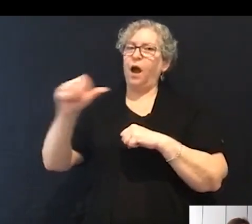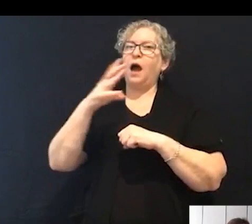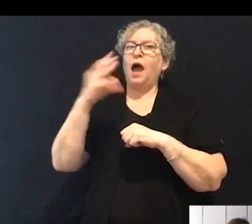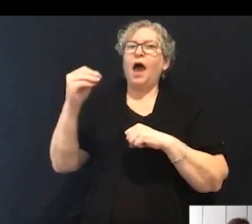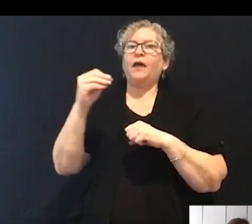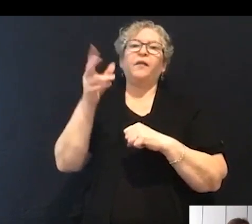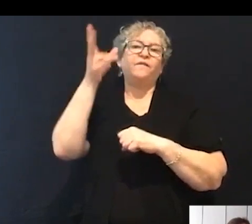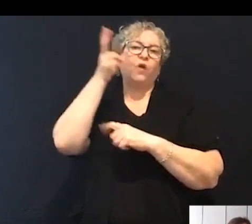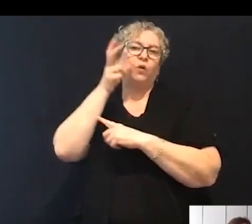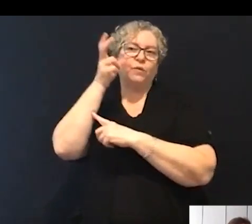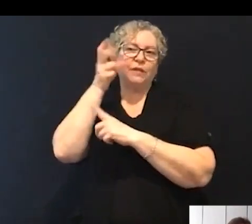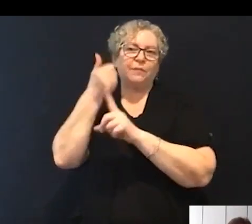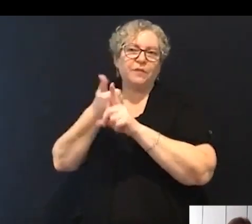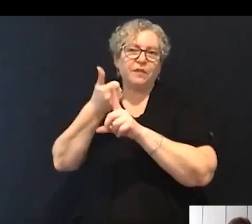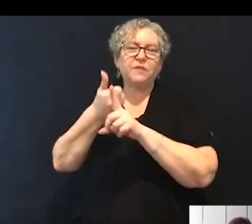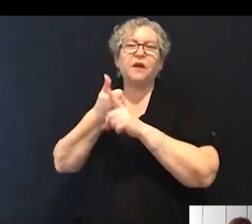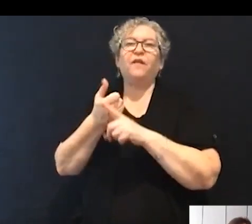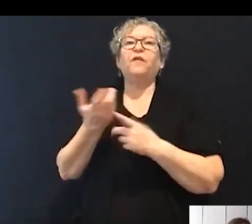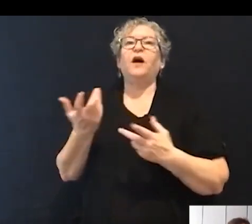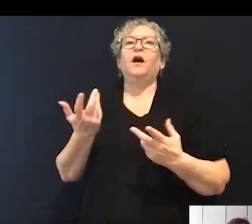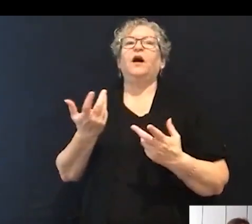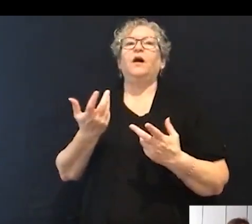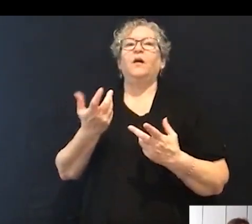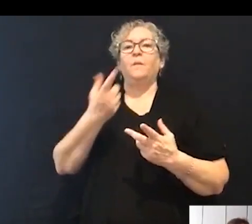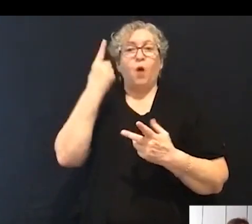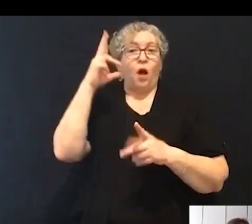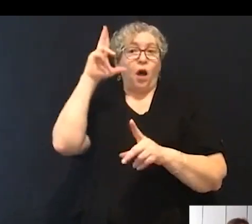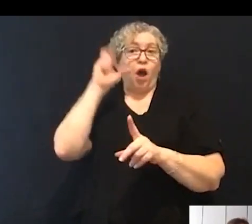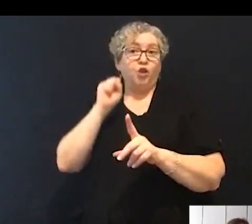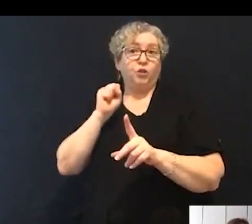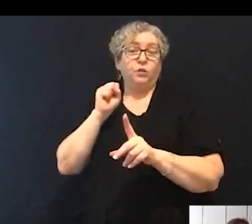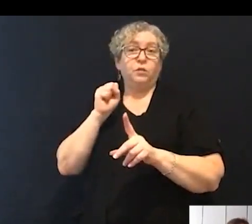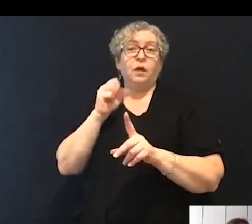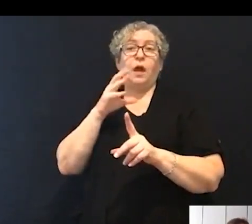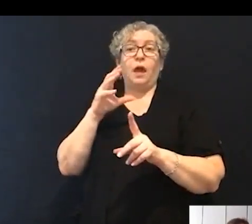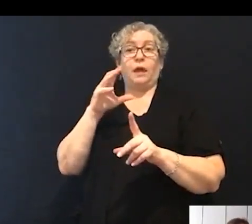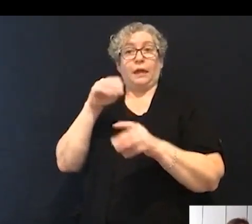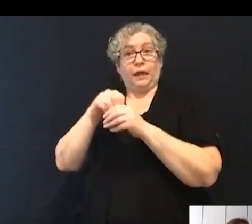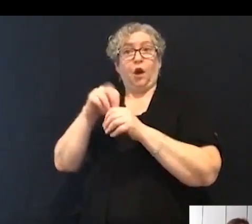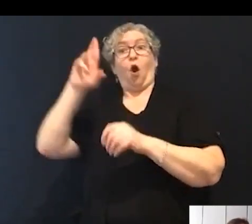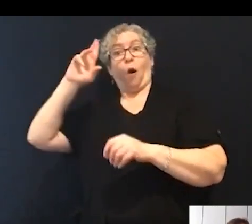because Usher syndrome and retinitis pigmentosa are degenerative diseases.